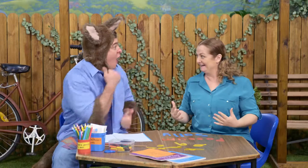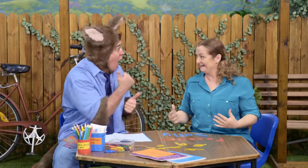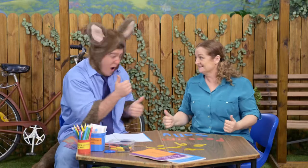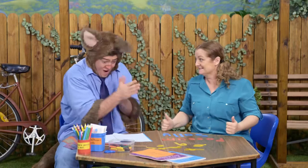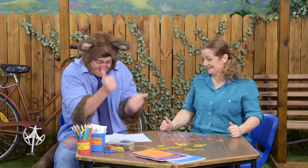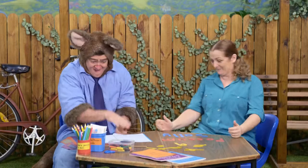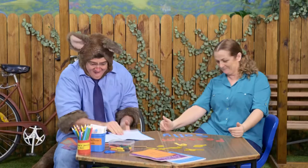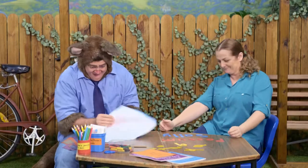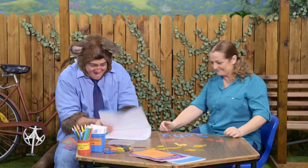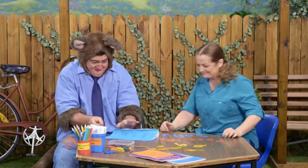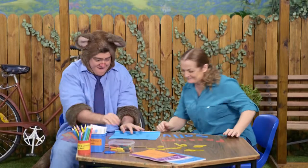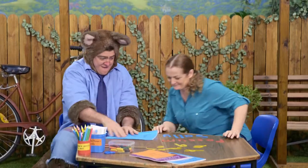Oh, OK. Let's go!